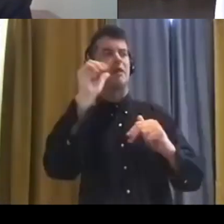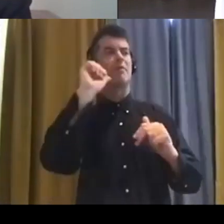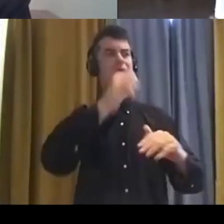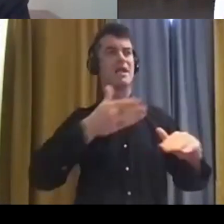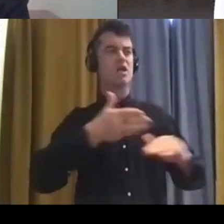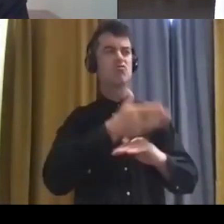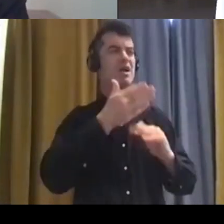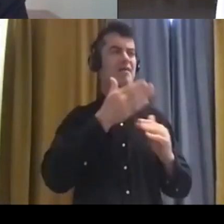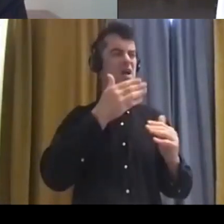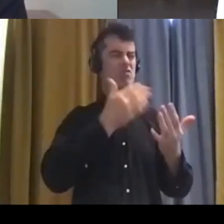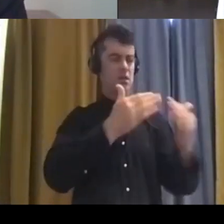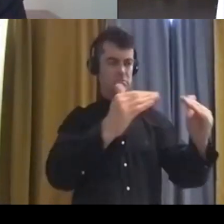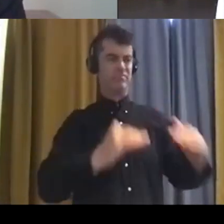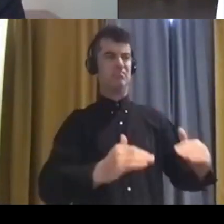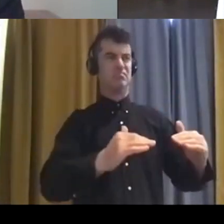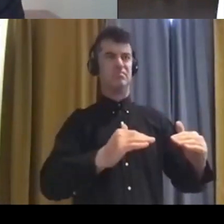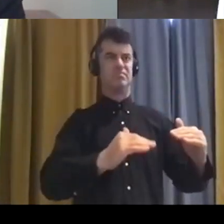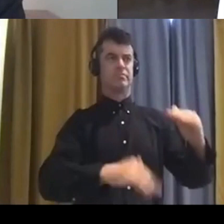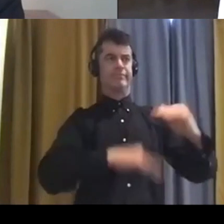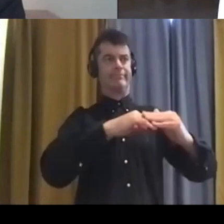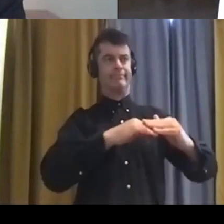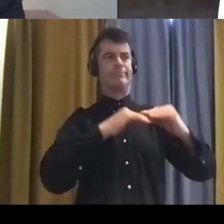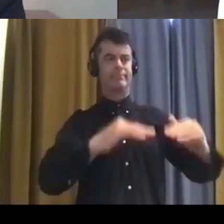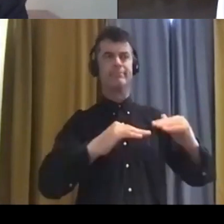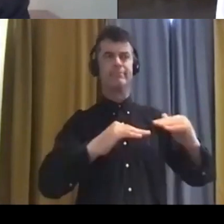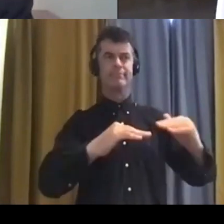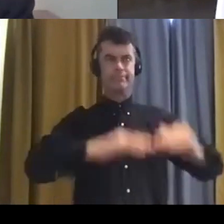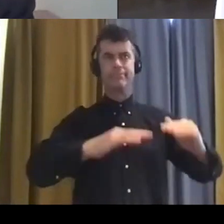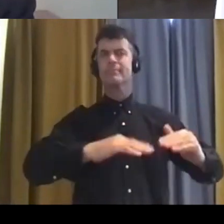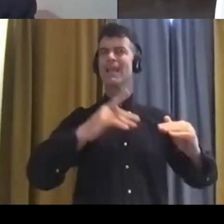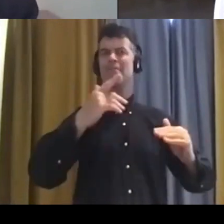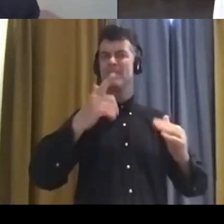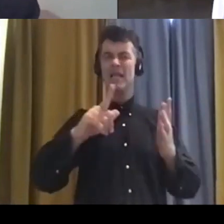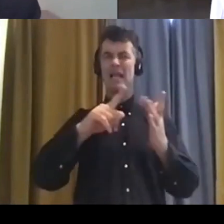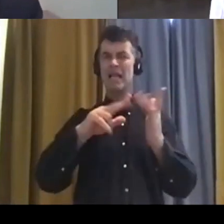menial roles. So I think any any index and there are a couple around in Australia I think